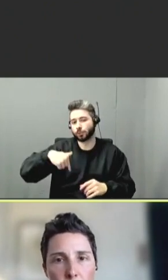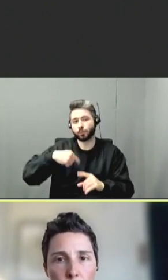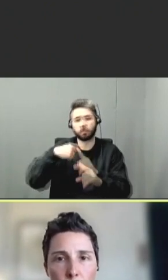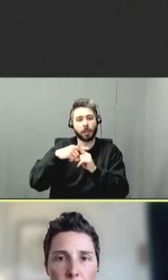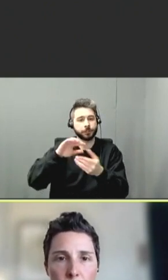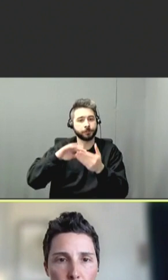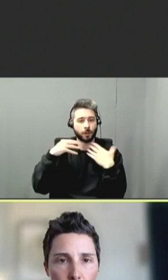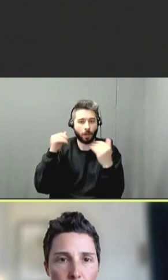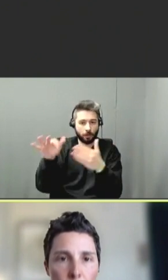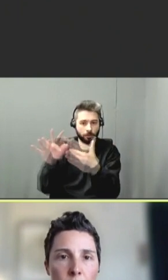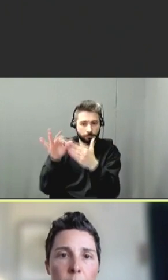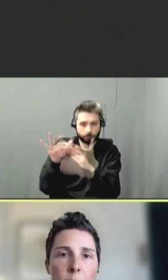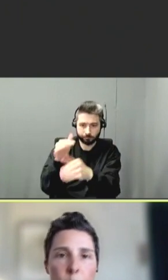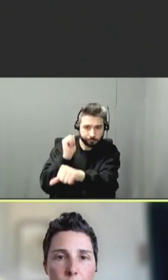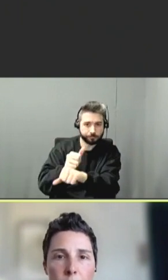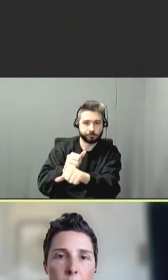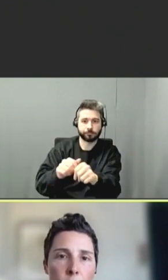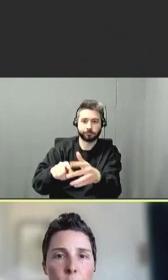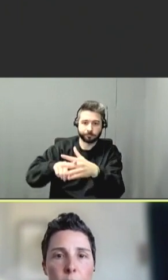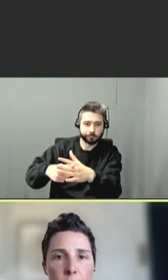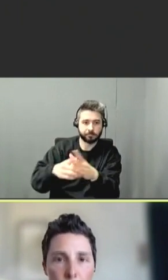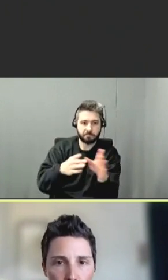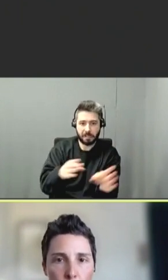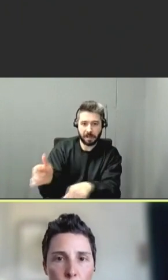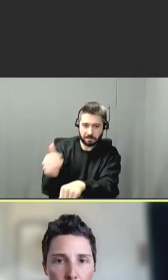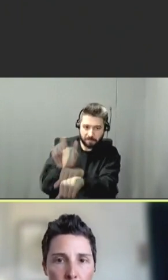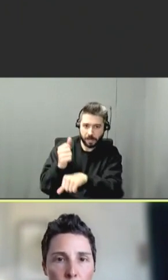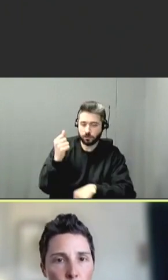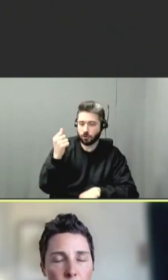craft implementation plan that is based in an understanding of the community and its